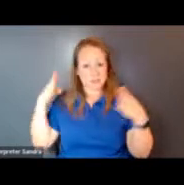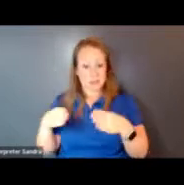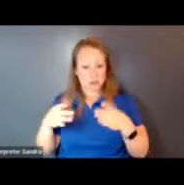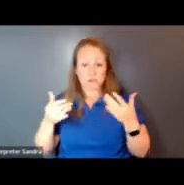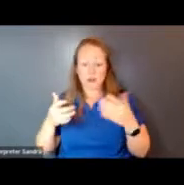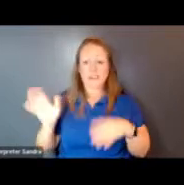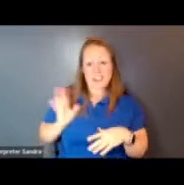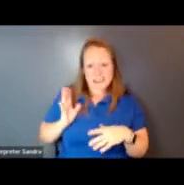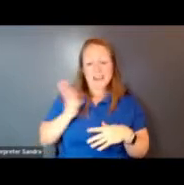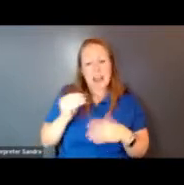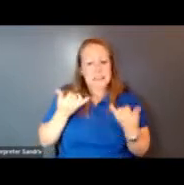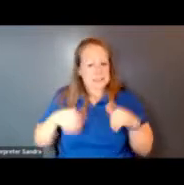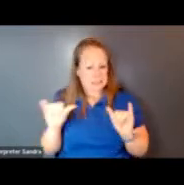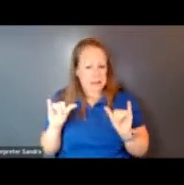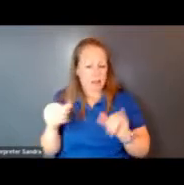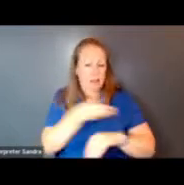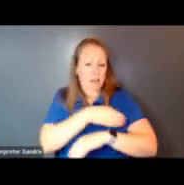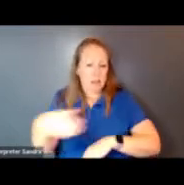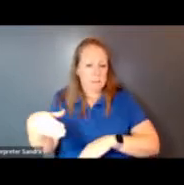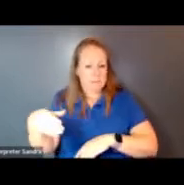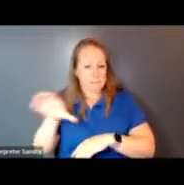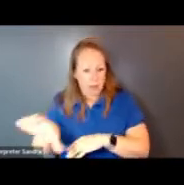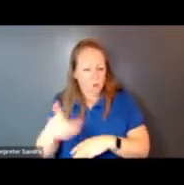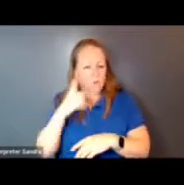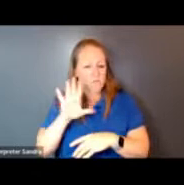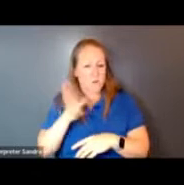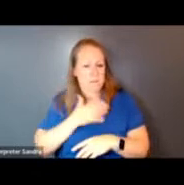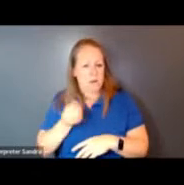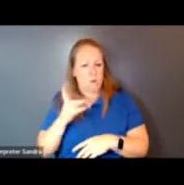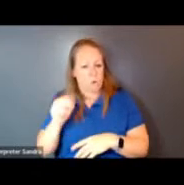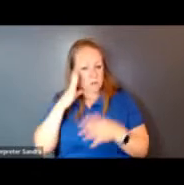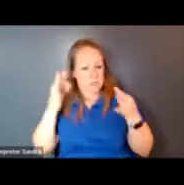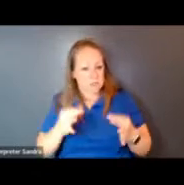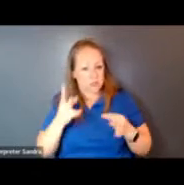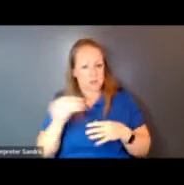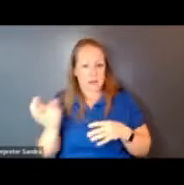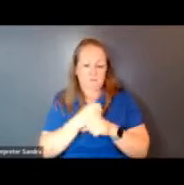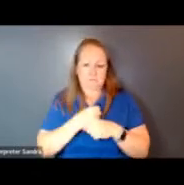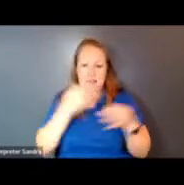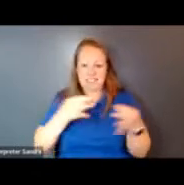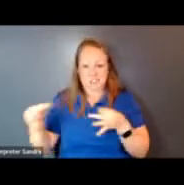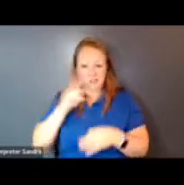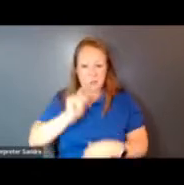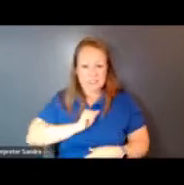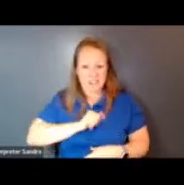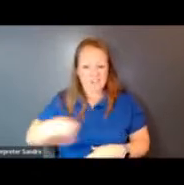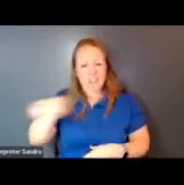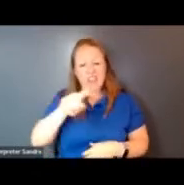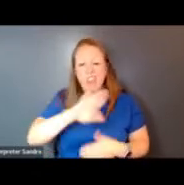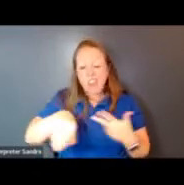make my own decisions to live my own life on my terms, they truly know and believe that I am the boss. And they are just there to